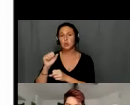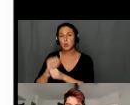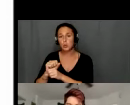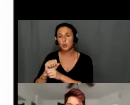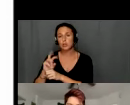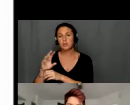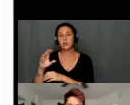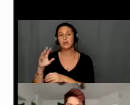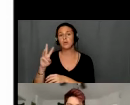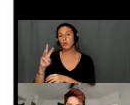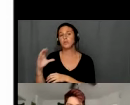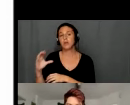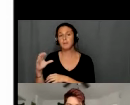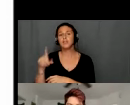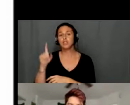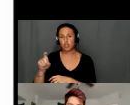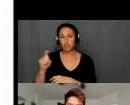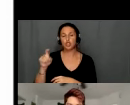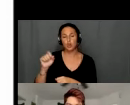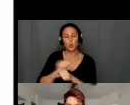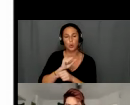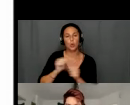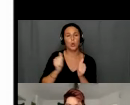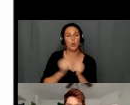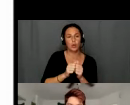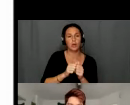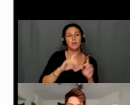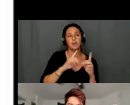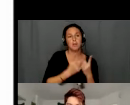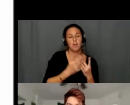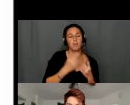with the California department of insurance so create new insurance